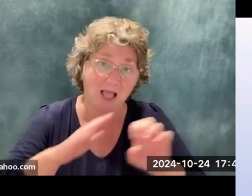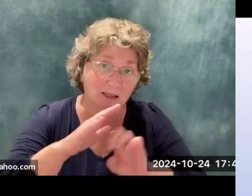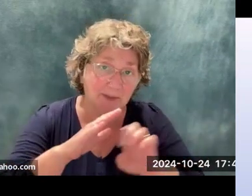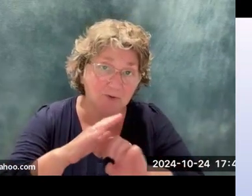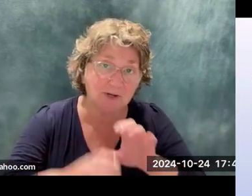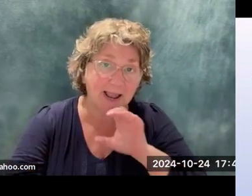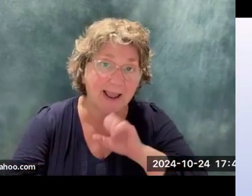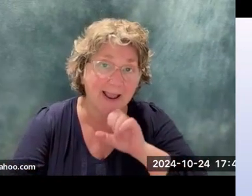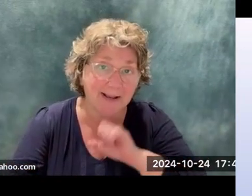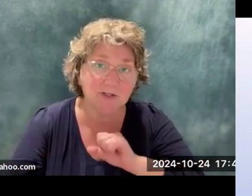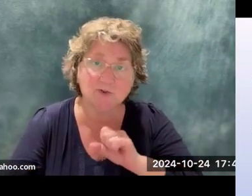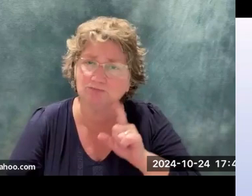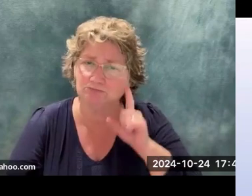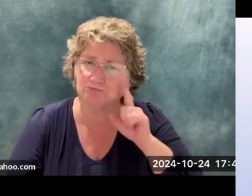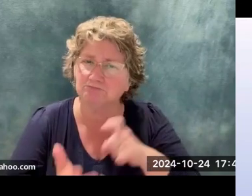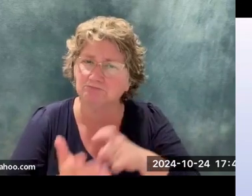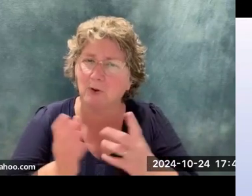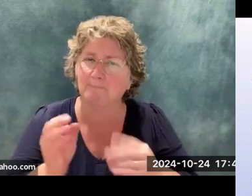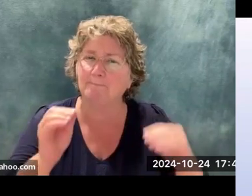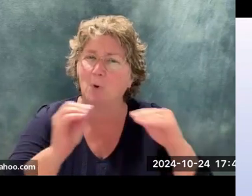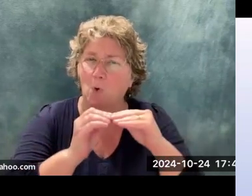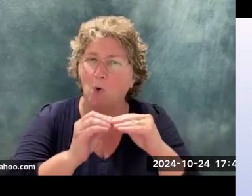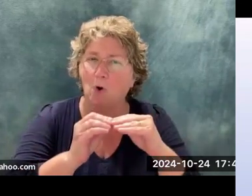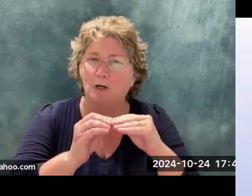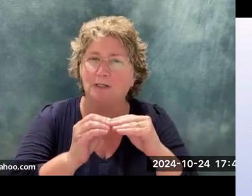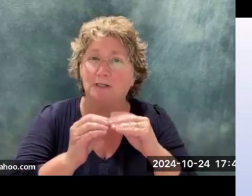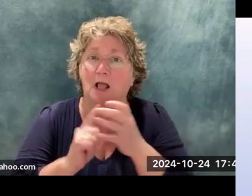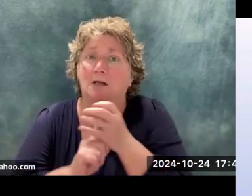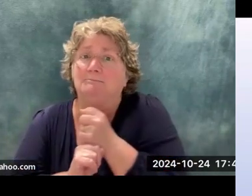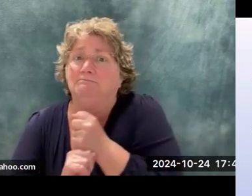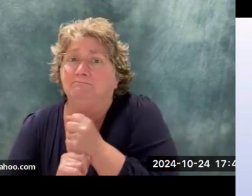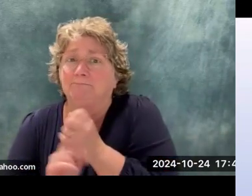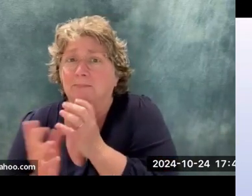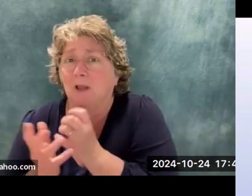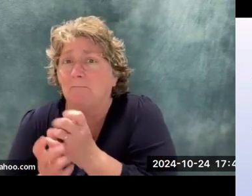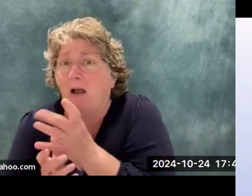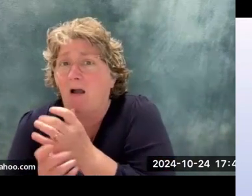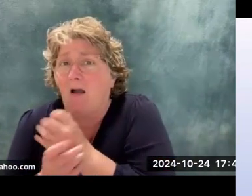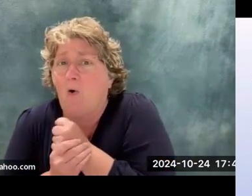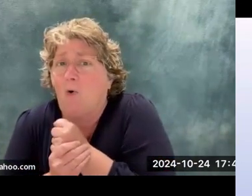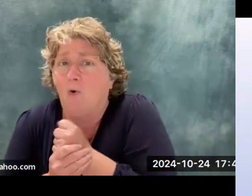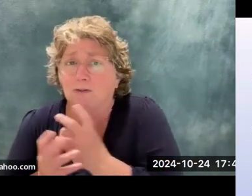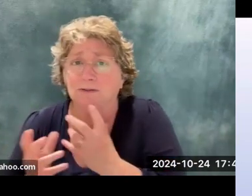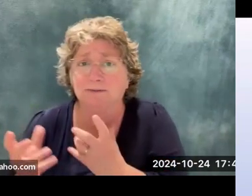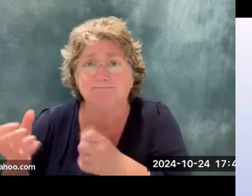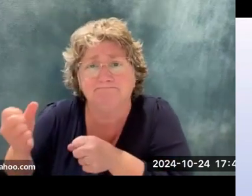we've also seen an increase in clinginess and some behavioral issues.